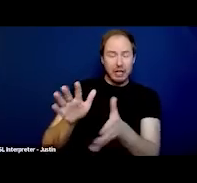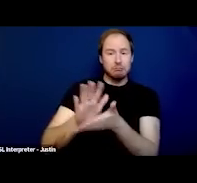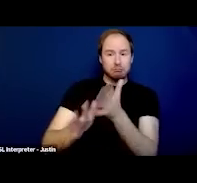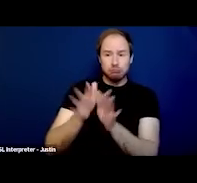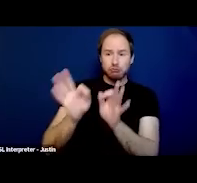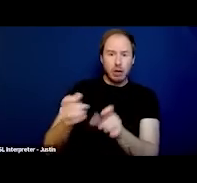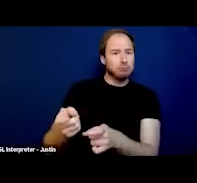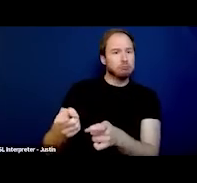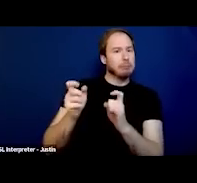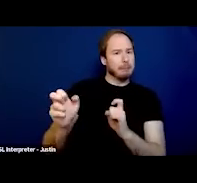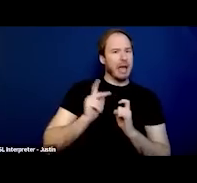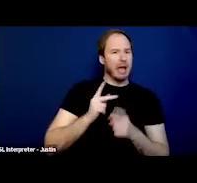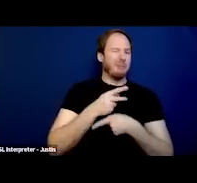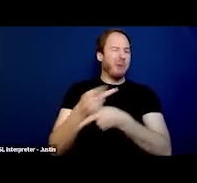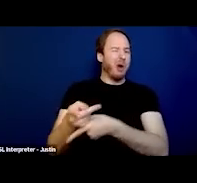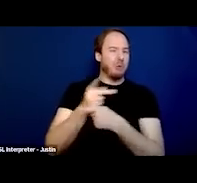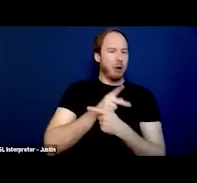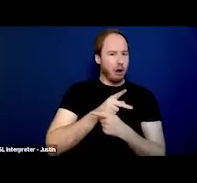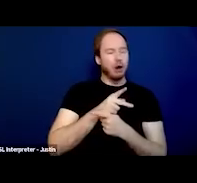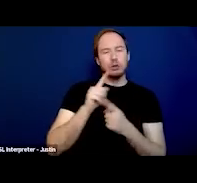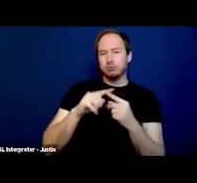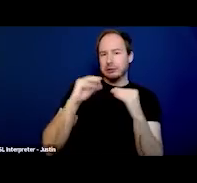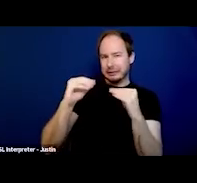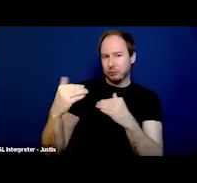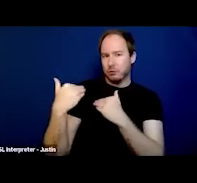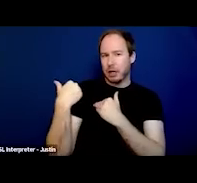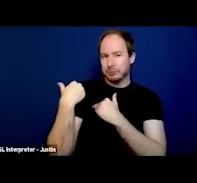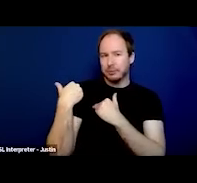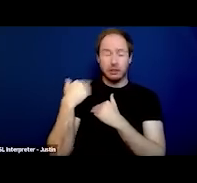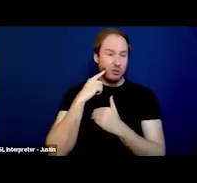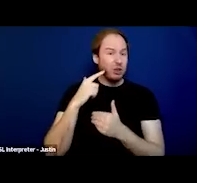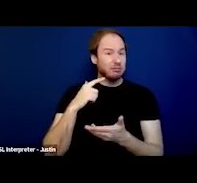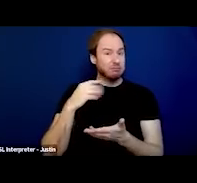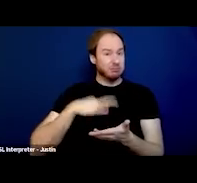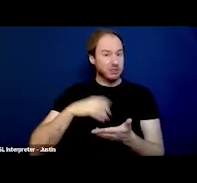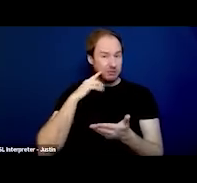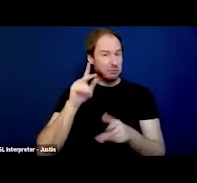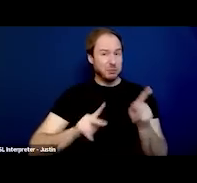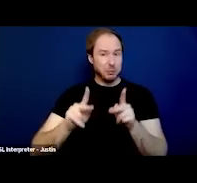things were done as they need to be, which has been really helpful for a lot of folks, especially around inspection time.